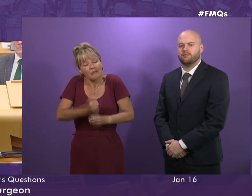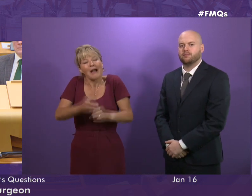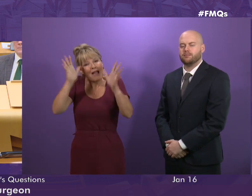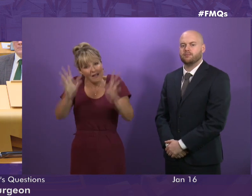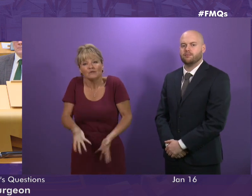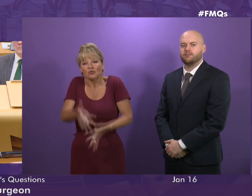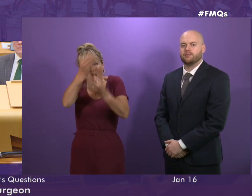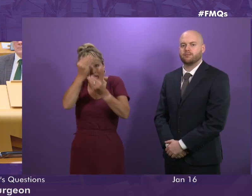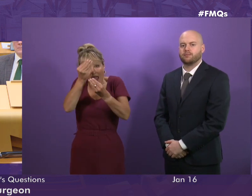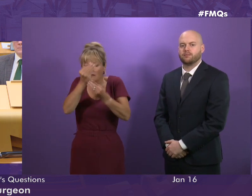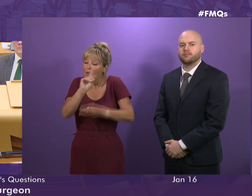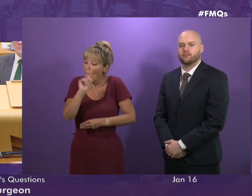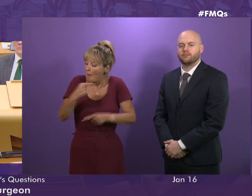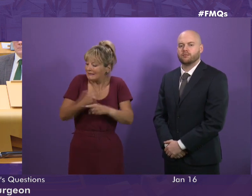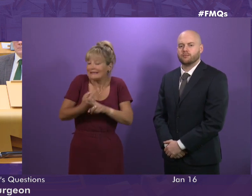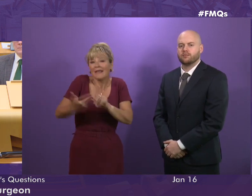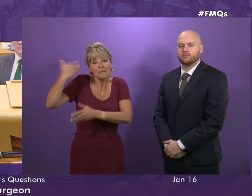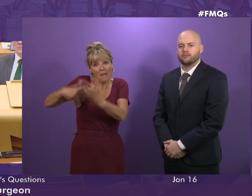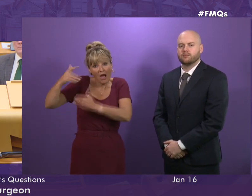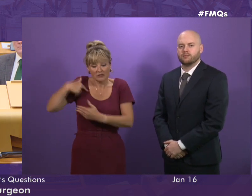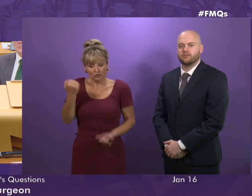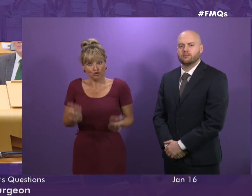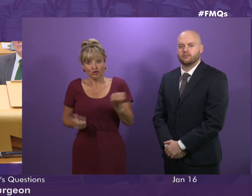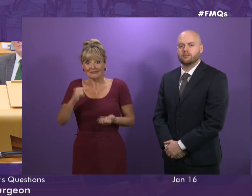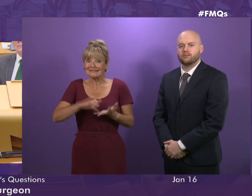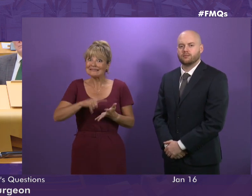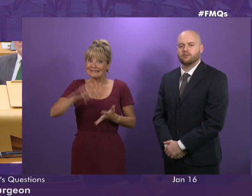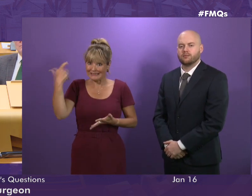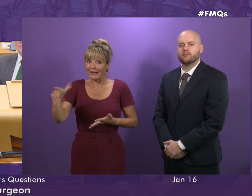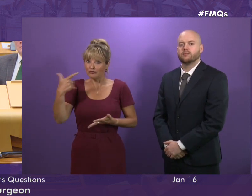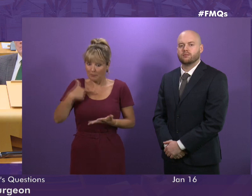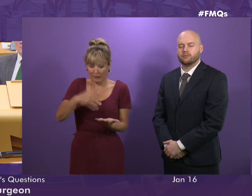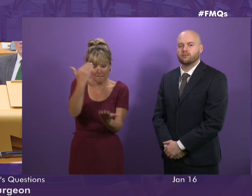justice secretary has set out to the Parliament the different lessons that have been learned